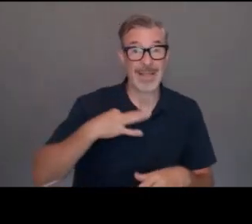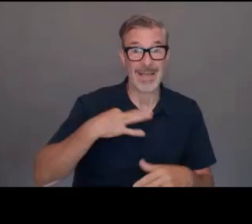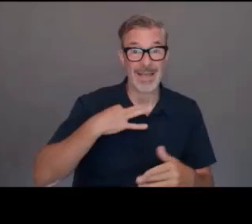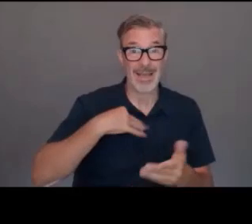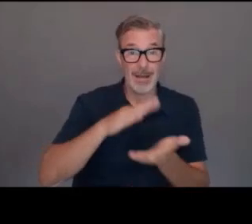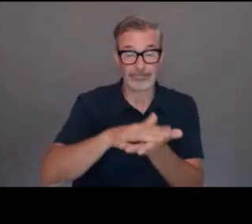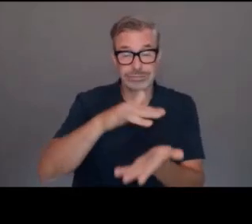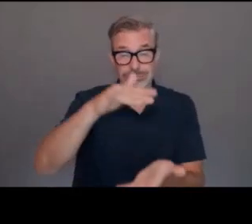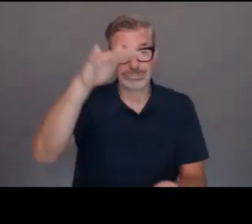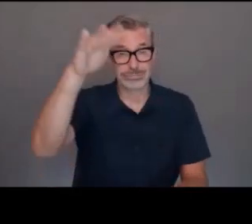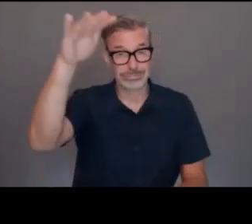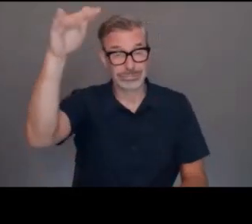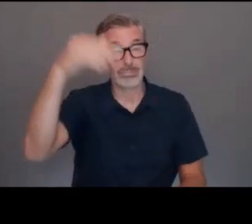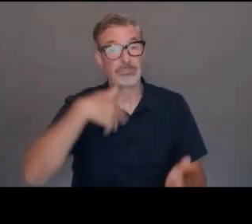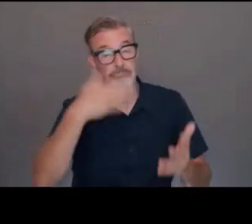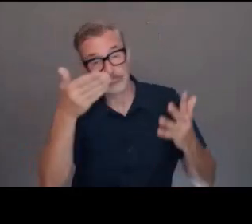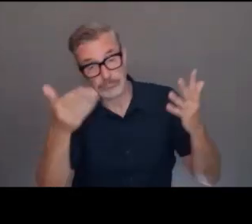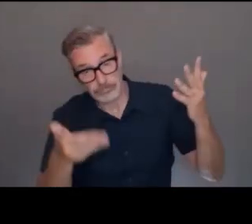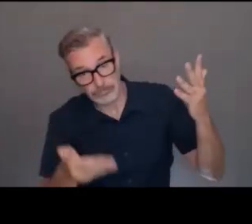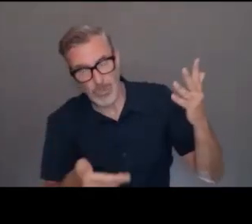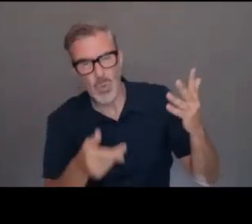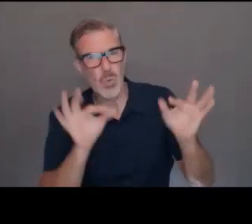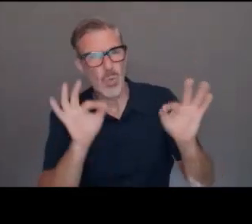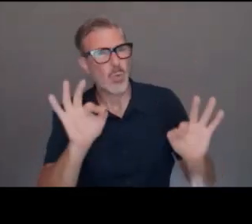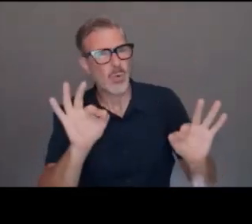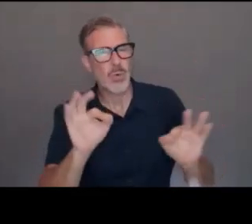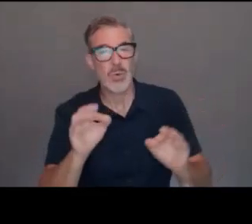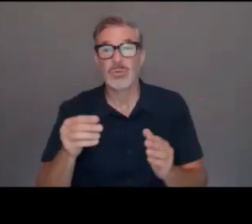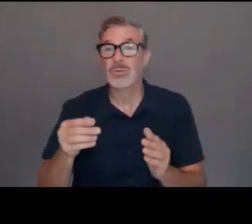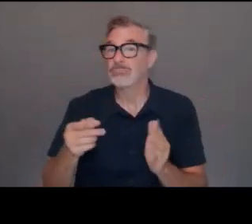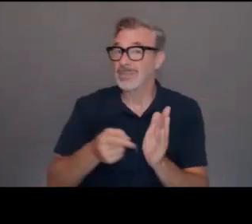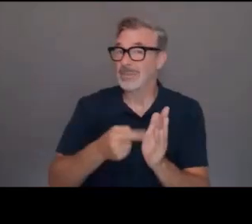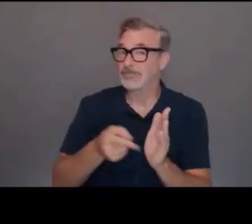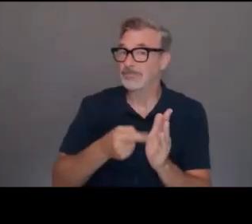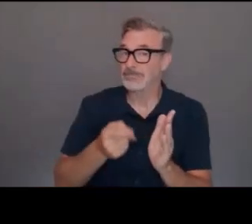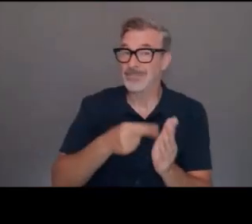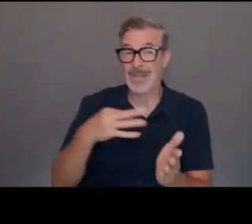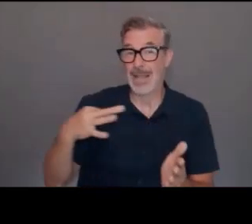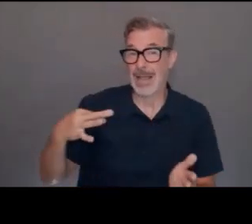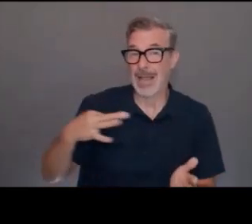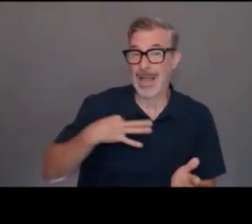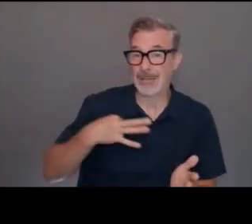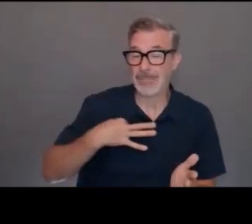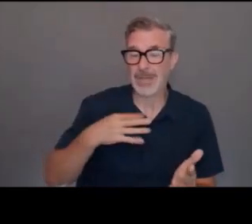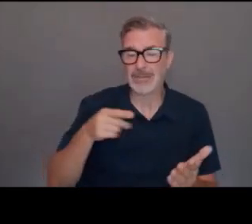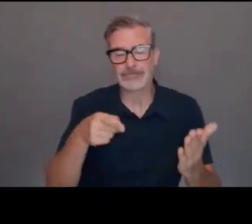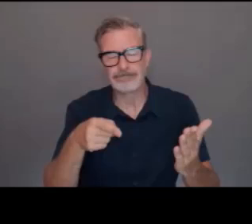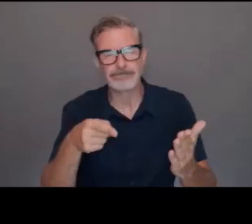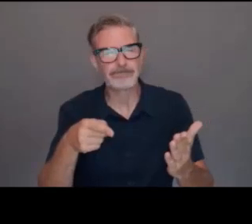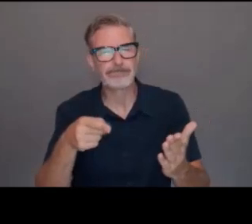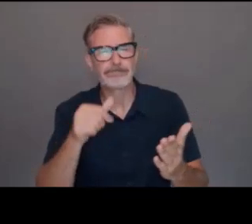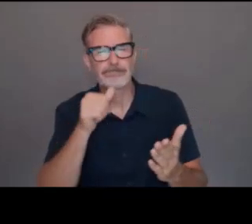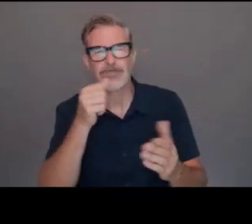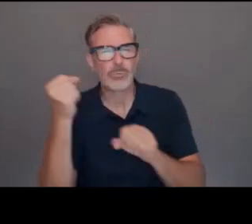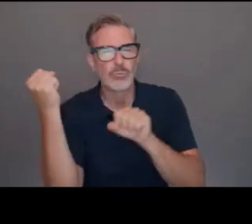When a grant is not awarded, it's more often than not still a very strong application in what was a very competitive process.